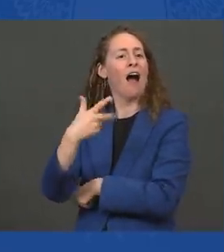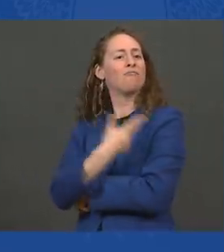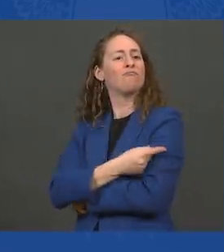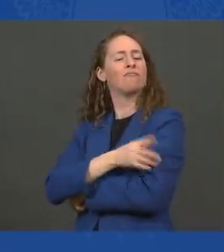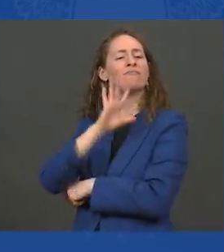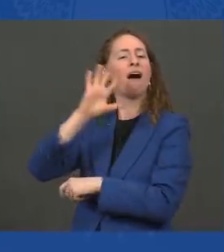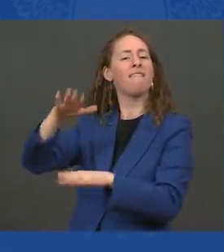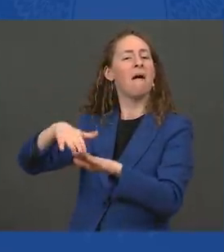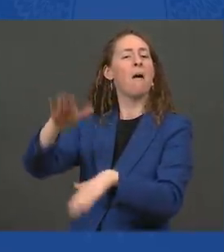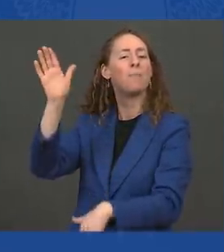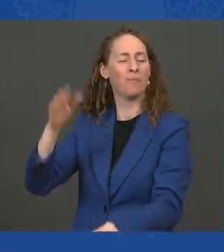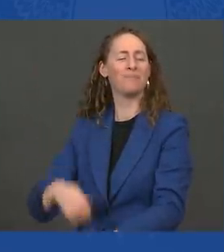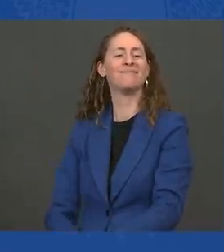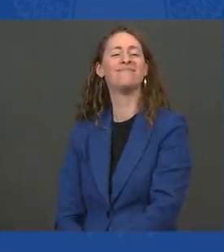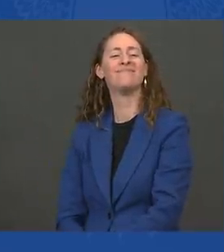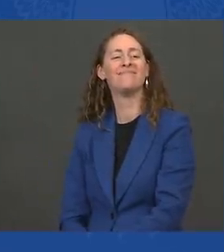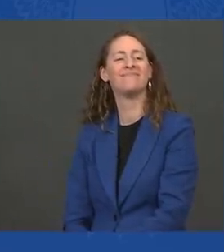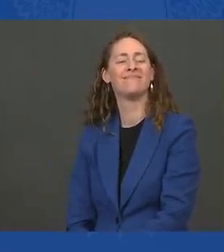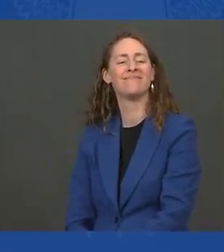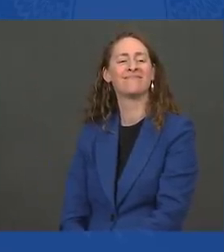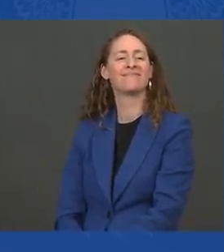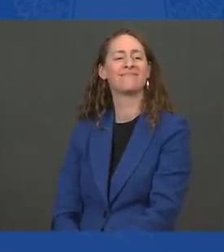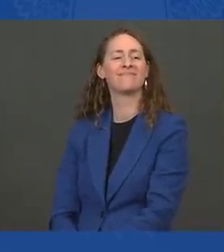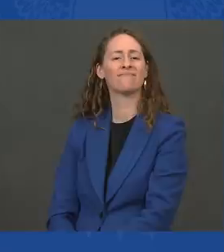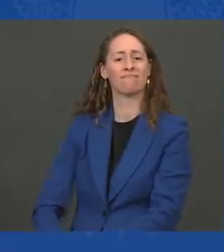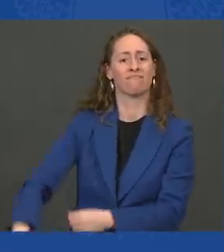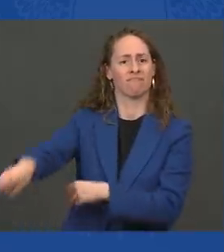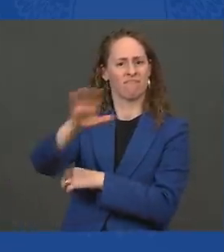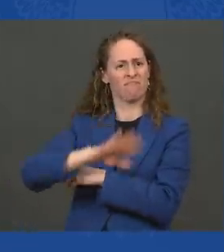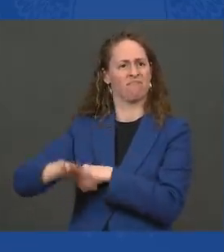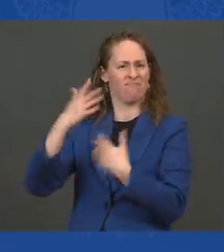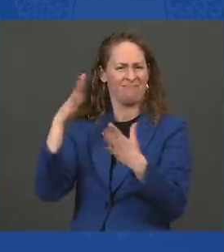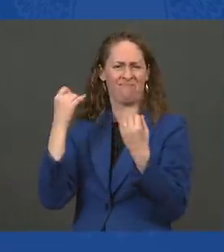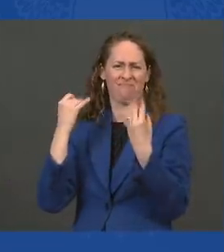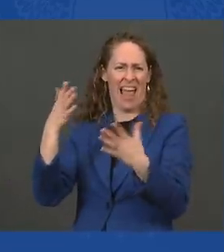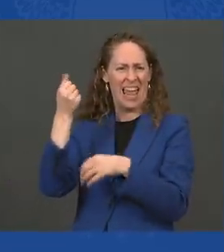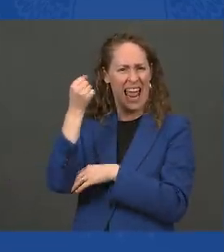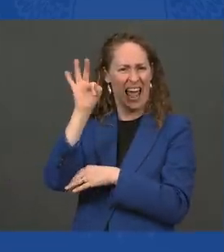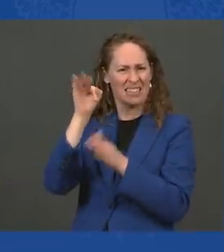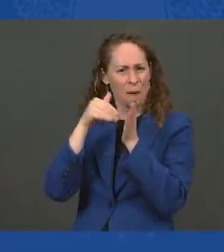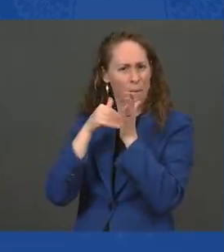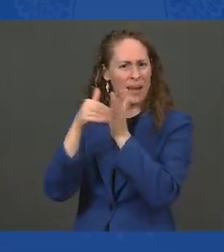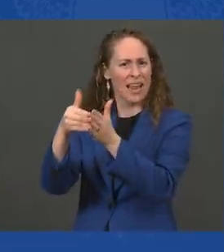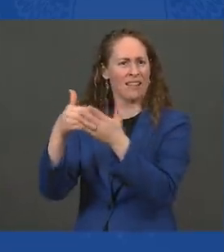Last year, a majority of schools were closed. This year, 99 percent of our schools are open.